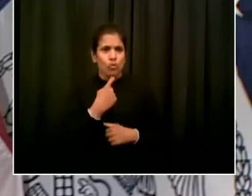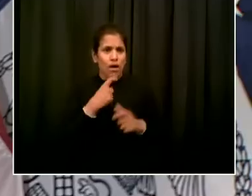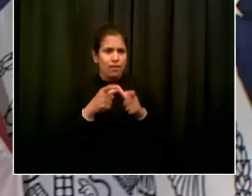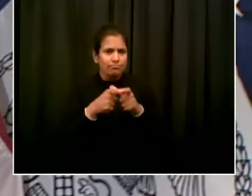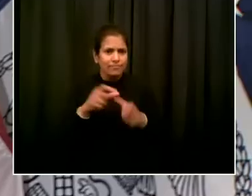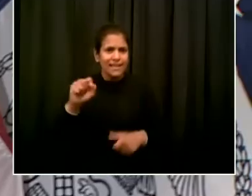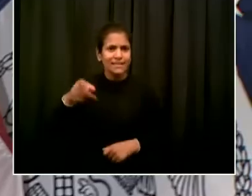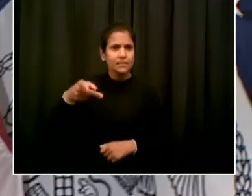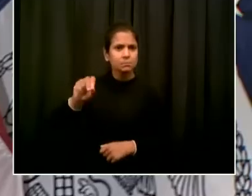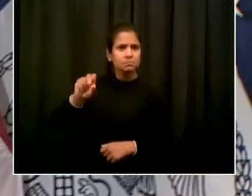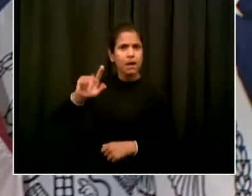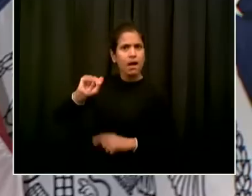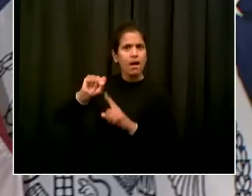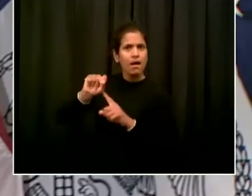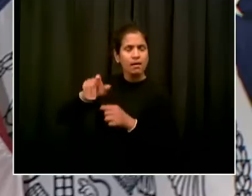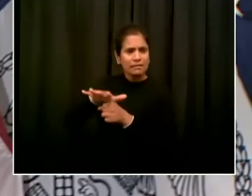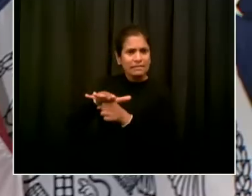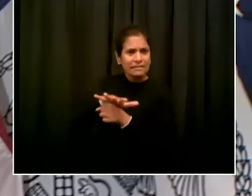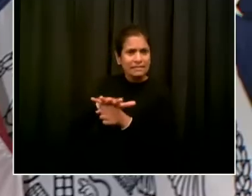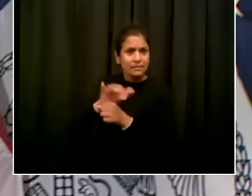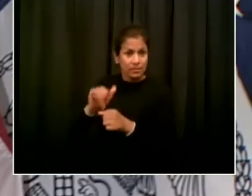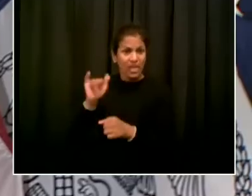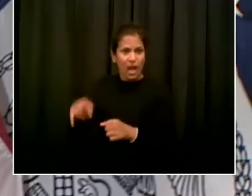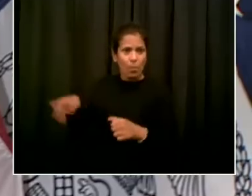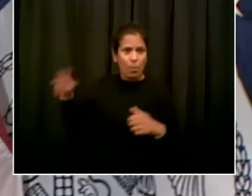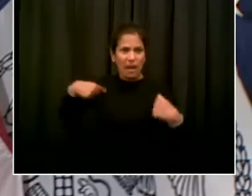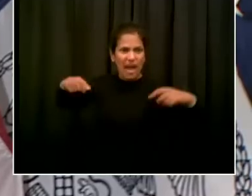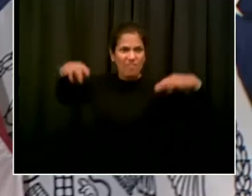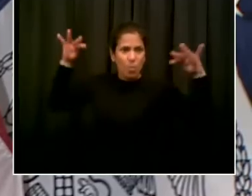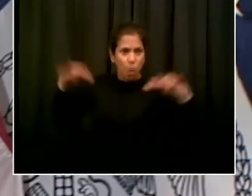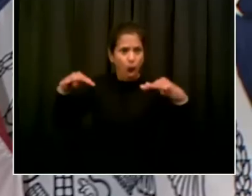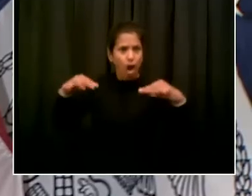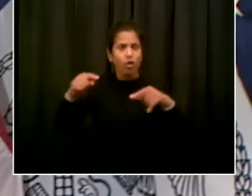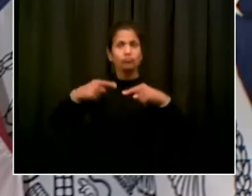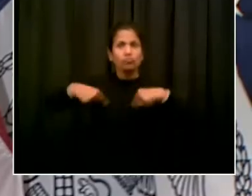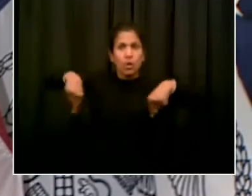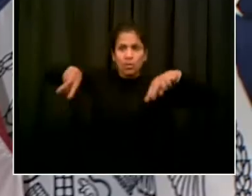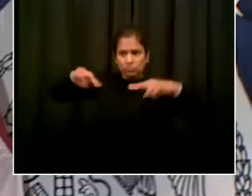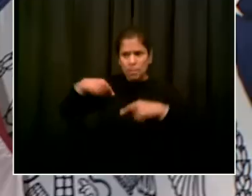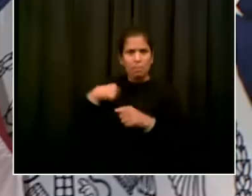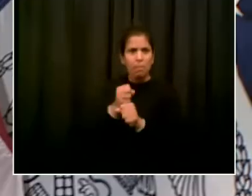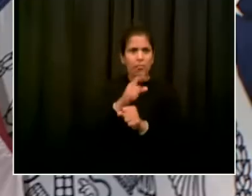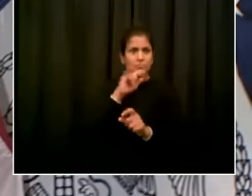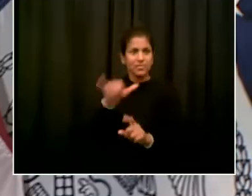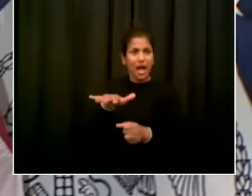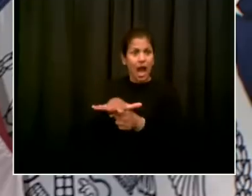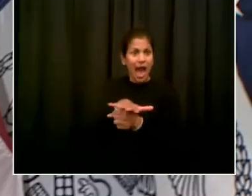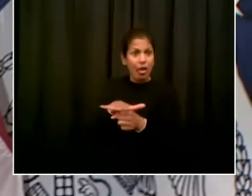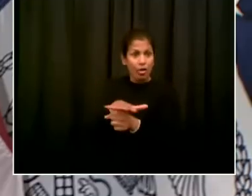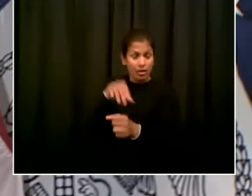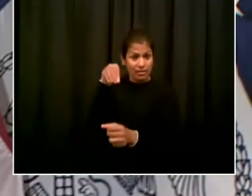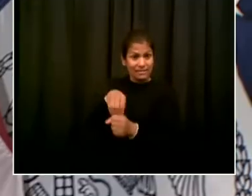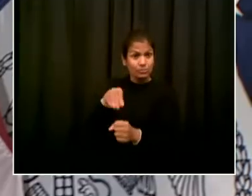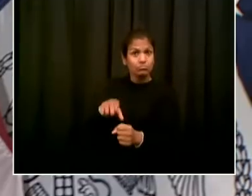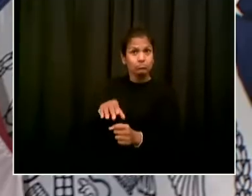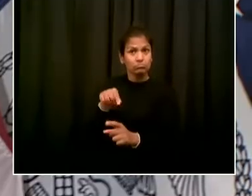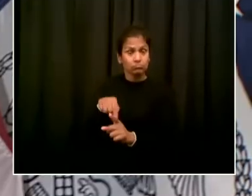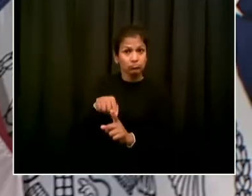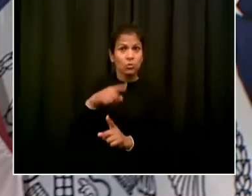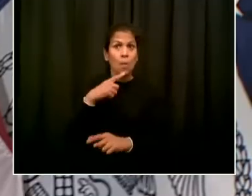TERMS OF THE RED ZONES AND THE NEW PAUSE. DO BELIEVE YOU WILL KNOW, THAT WE WILL KNOW BY